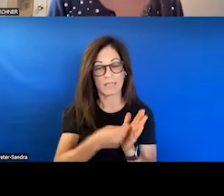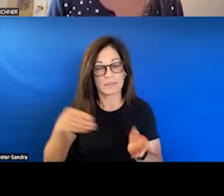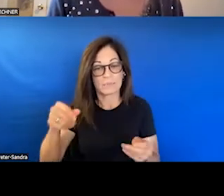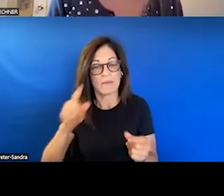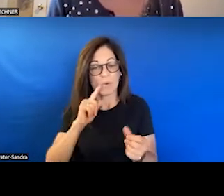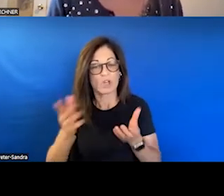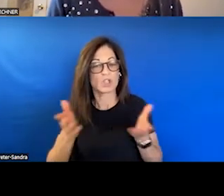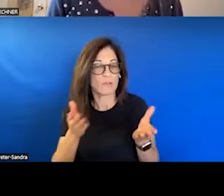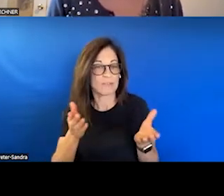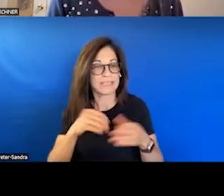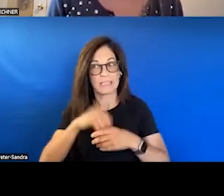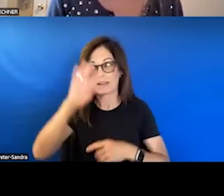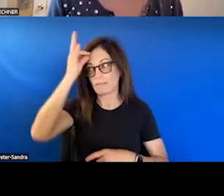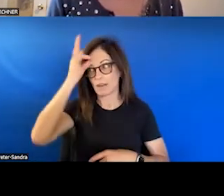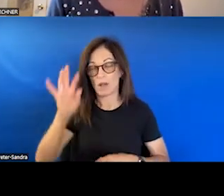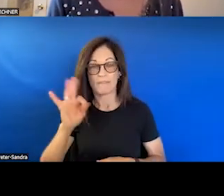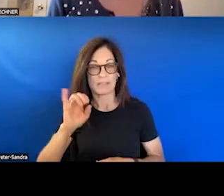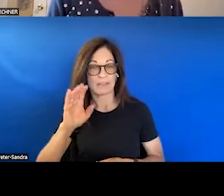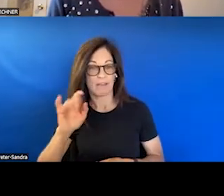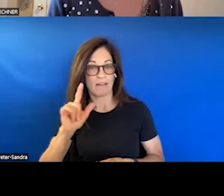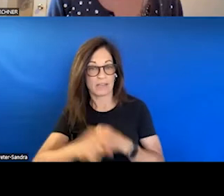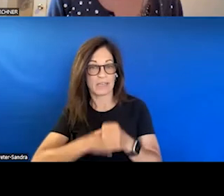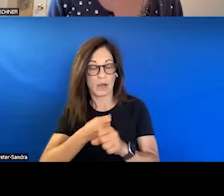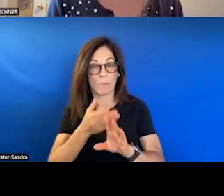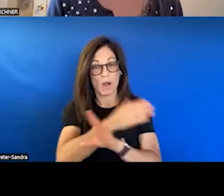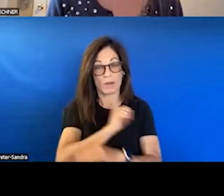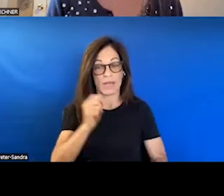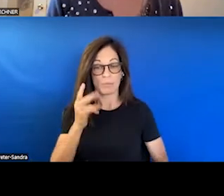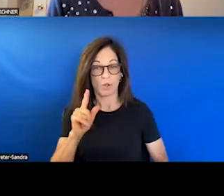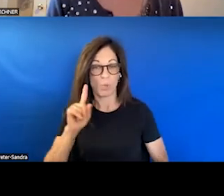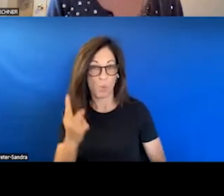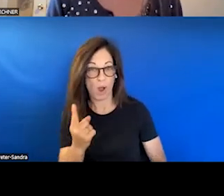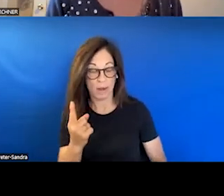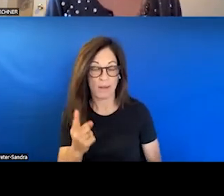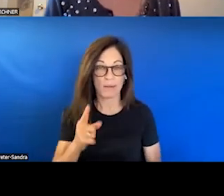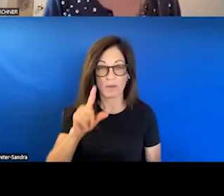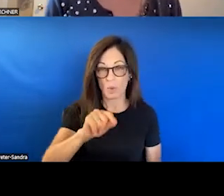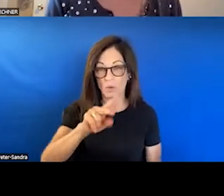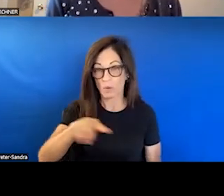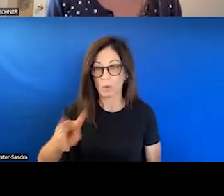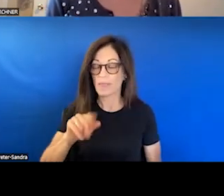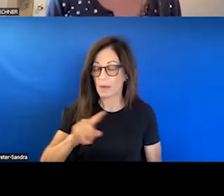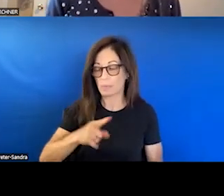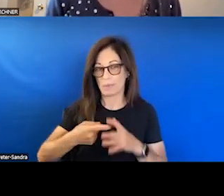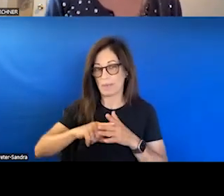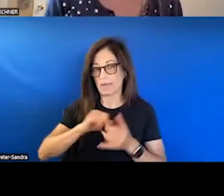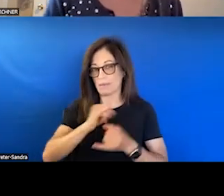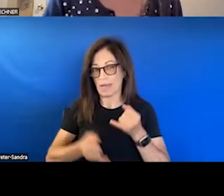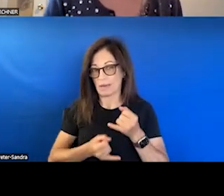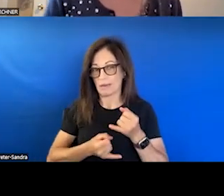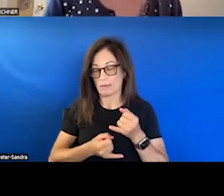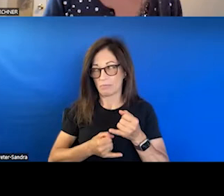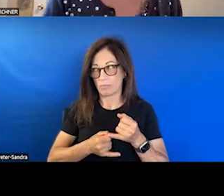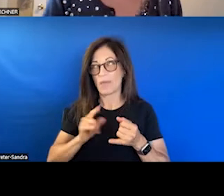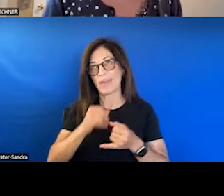IN, FEDERAL FISCAL YEAR, PRIOR TO APRIL 1, 2022. AS OF THE END OF SEPTEMBER, 30th, 2022. EXCUSE ME,